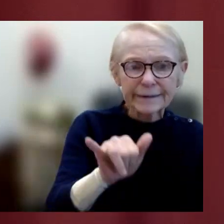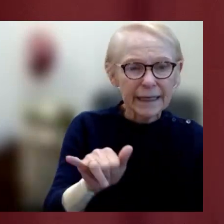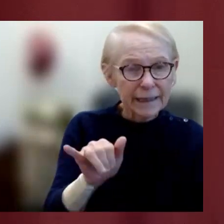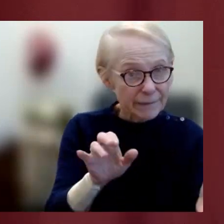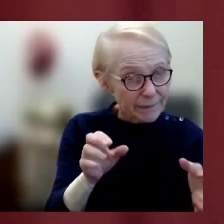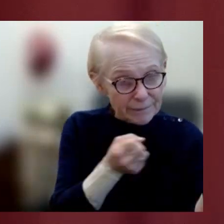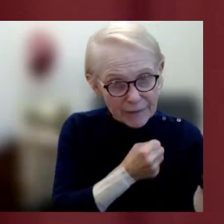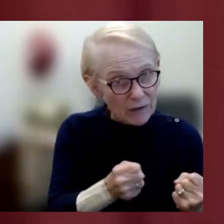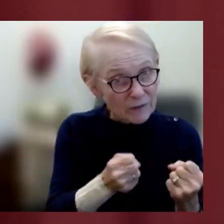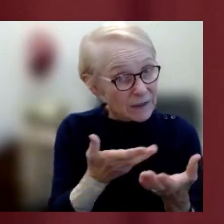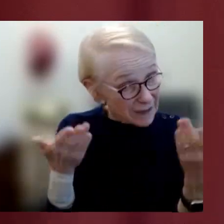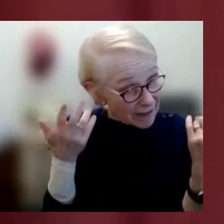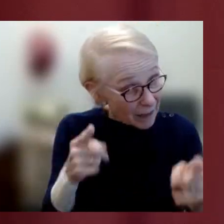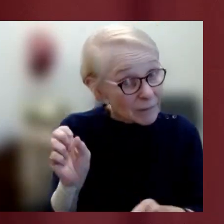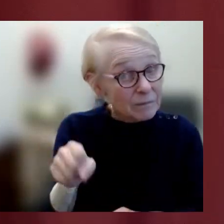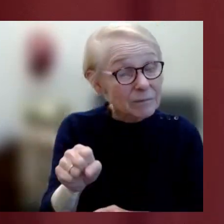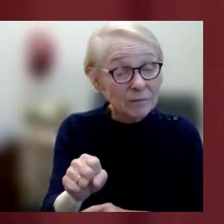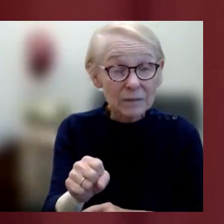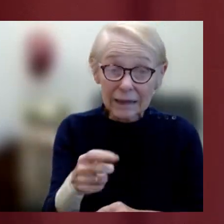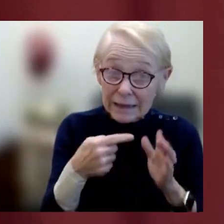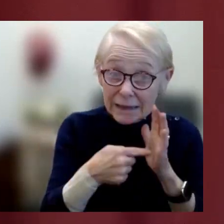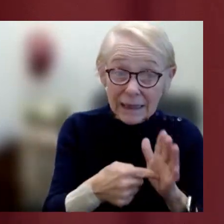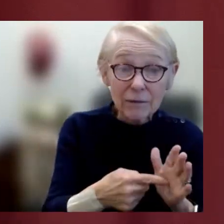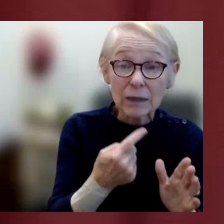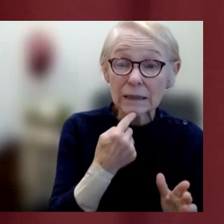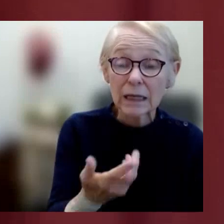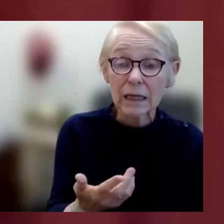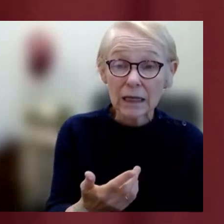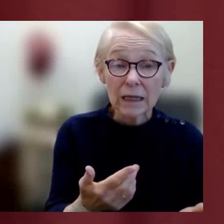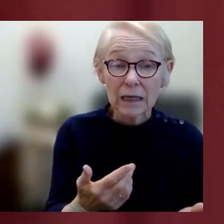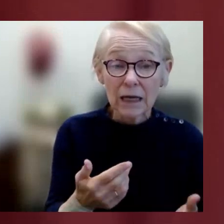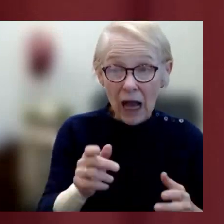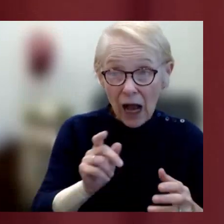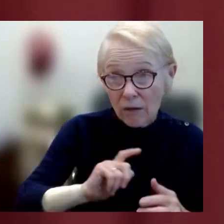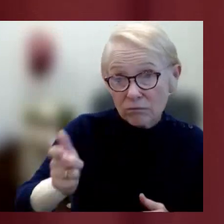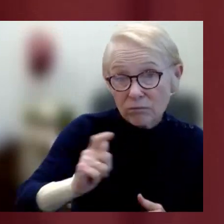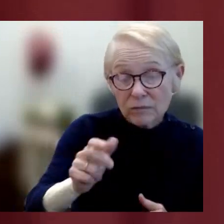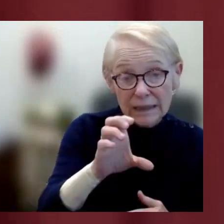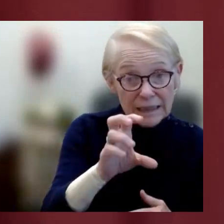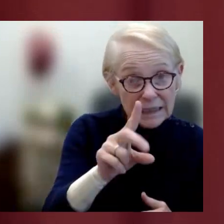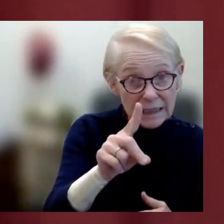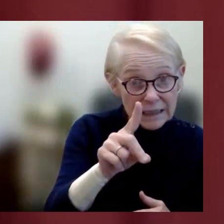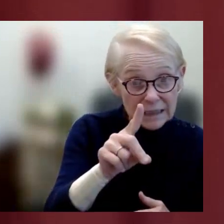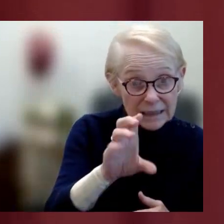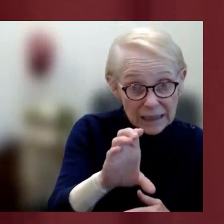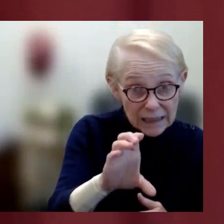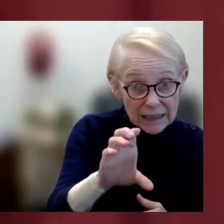in the example I just gave you had a dialogue with the CDC around people with disabilities and